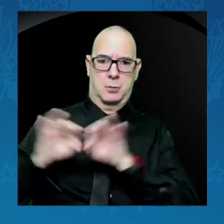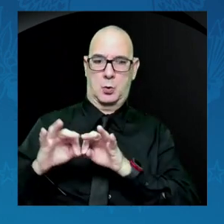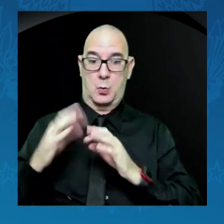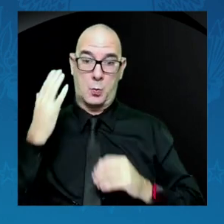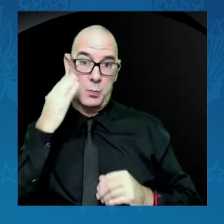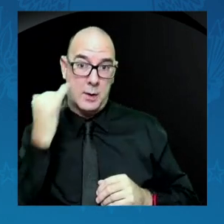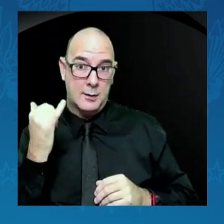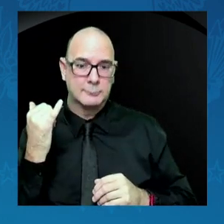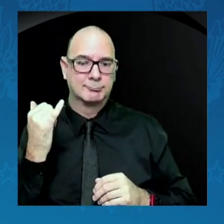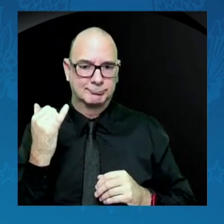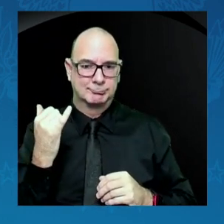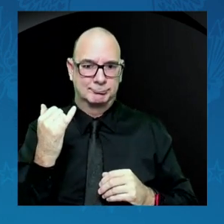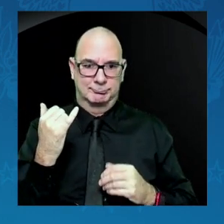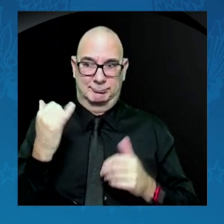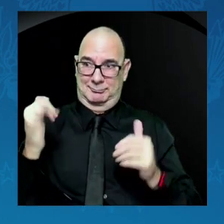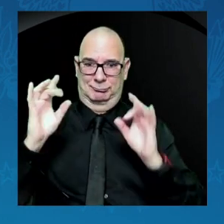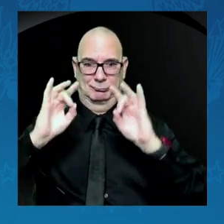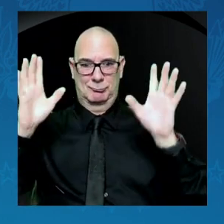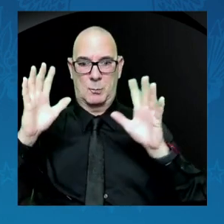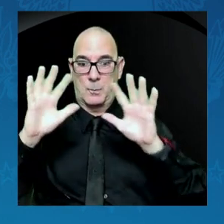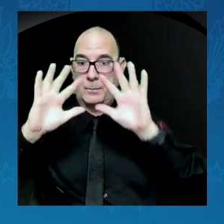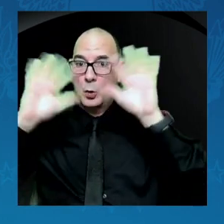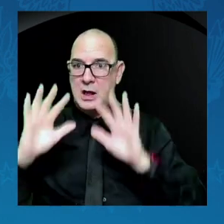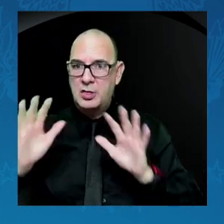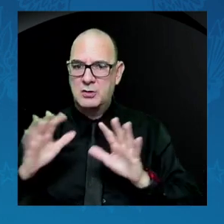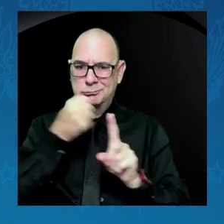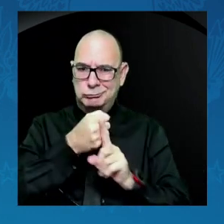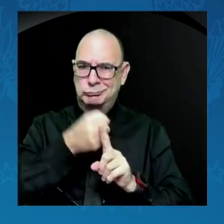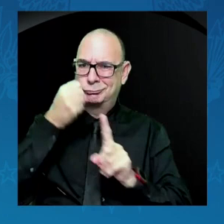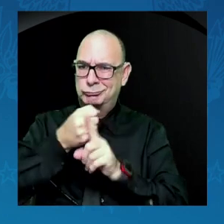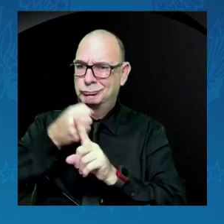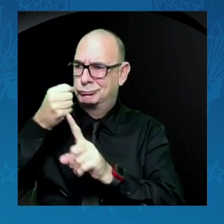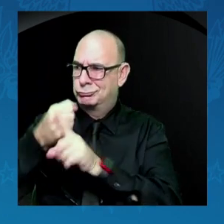is destroying livelihoods and it's claiming lives.